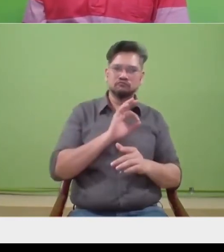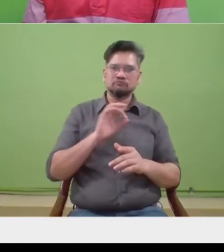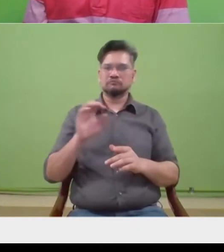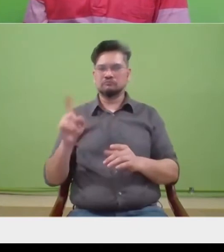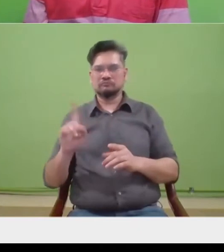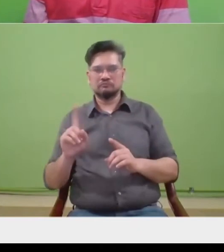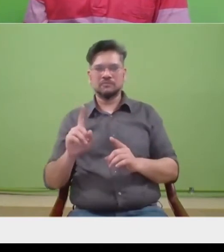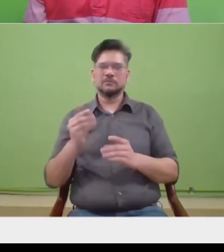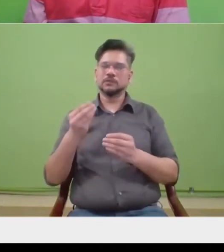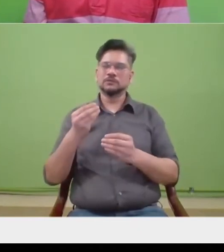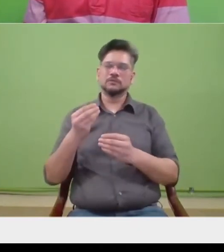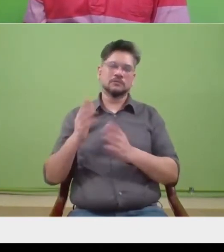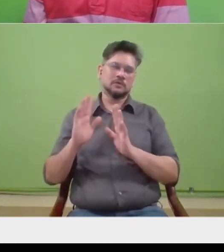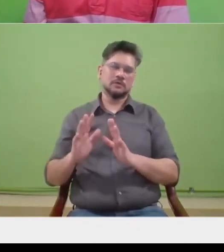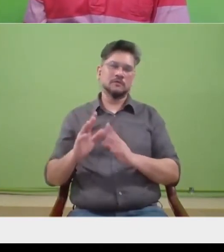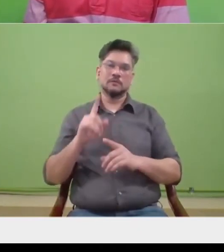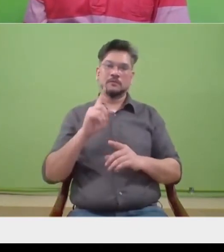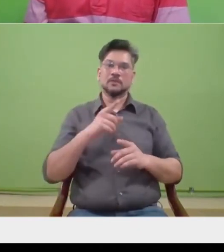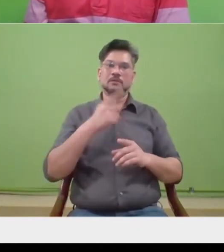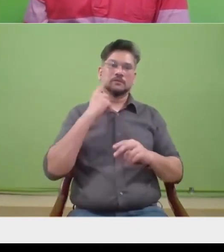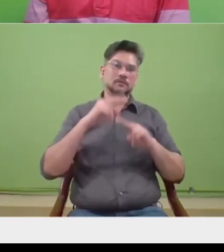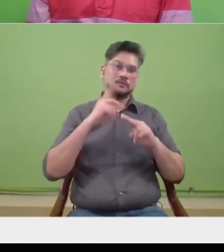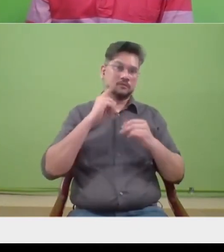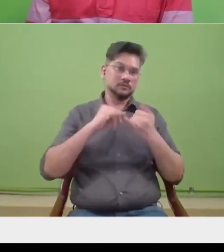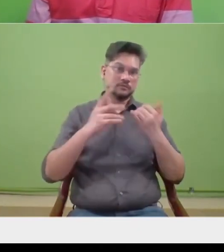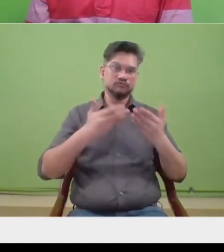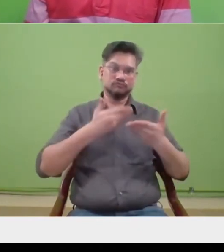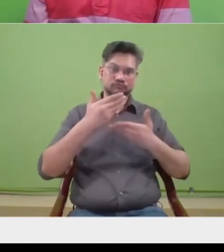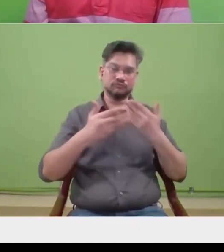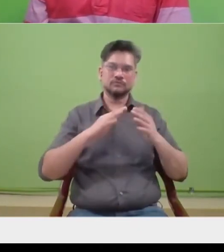practical hands on kinds of experience The children will understand the concept